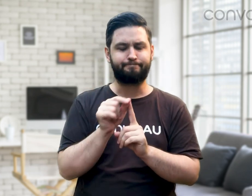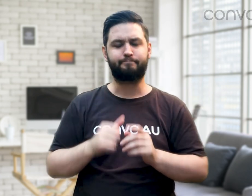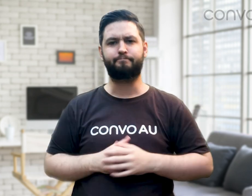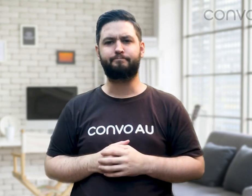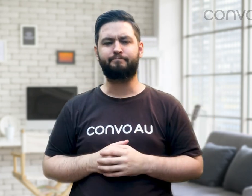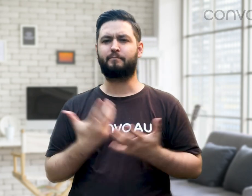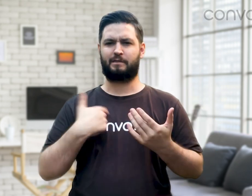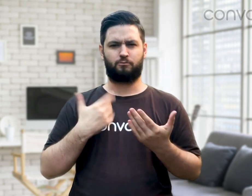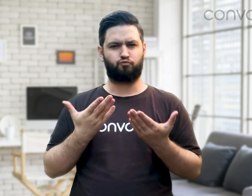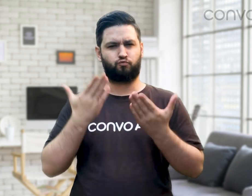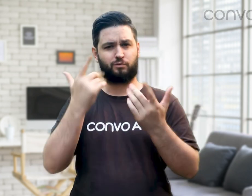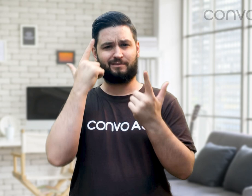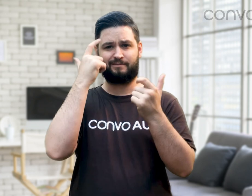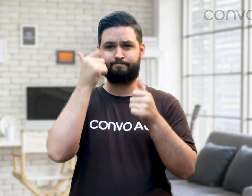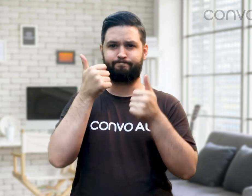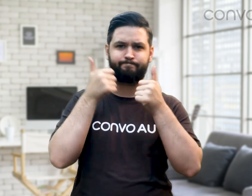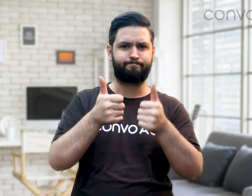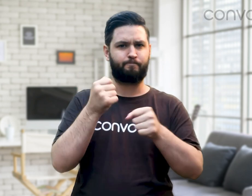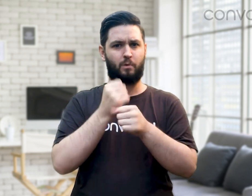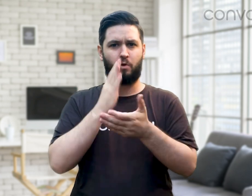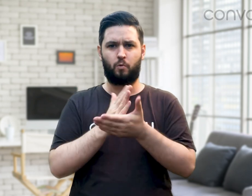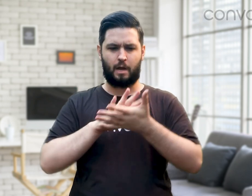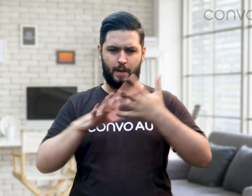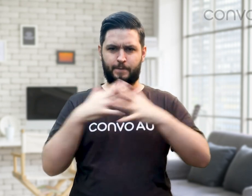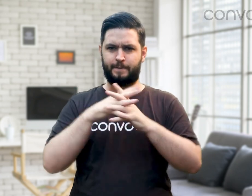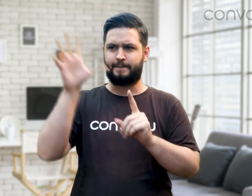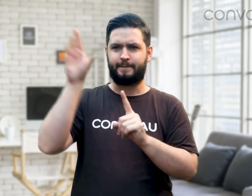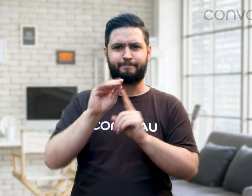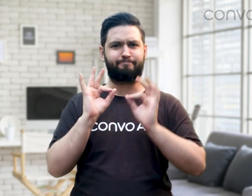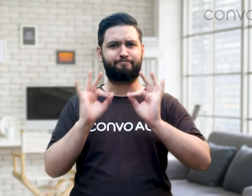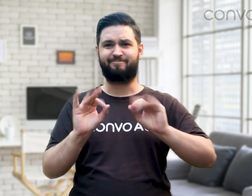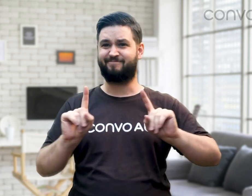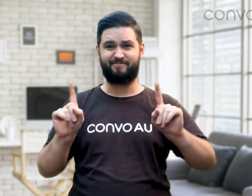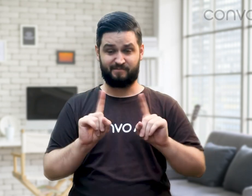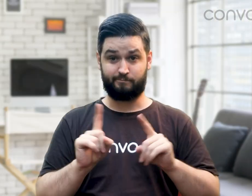Some suggestions I can give you to ensure the best possible connection include: